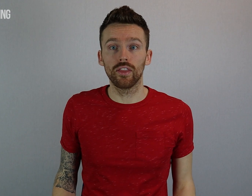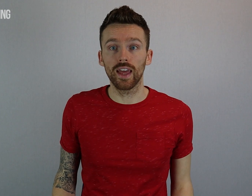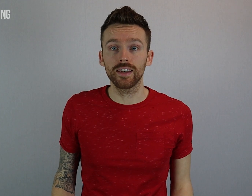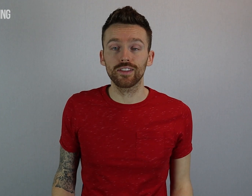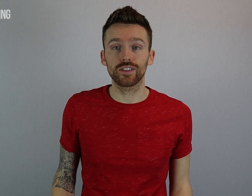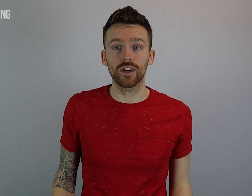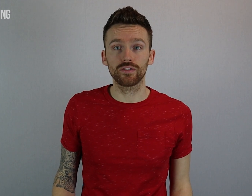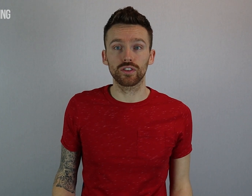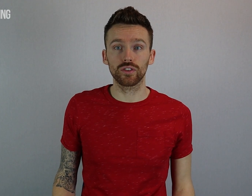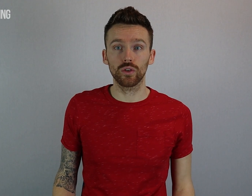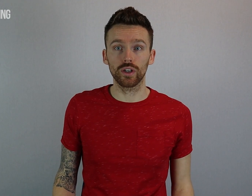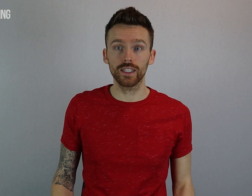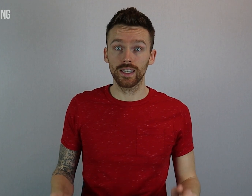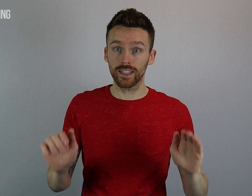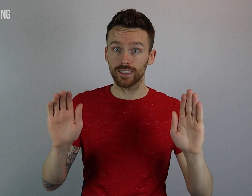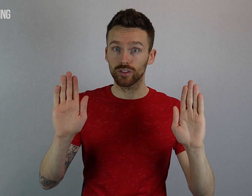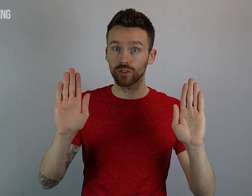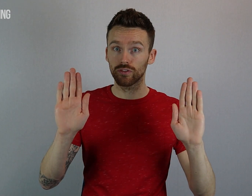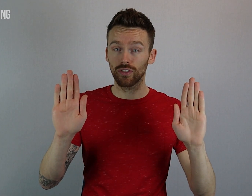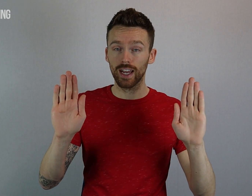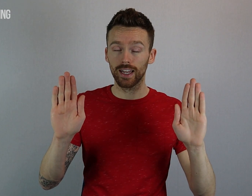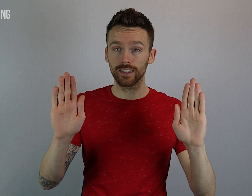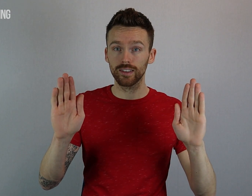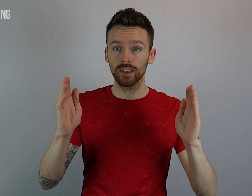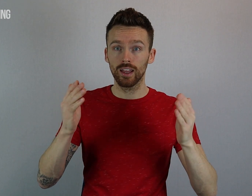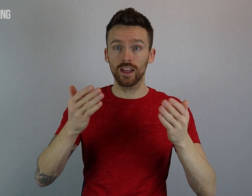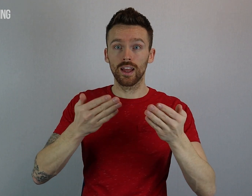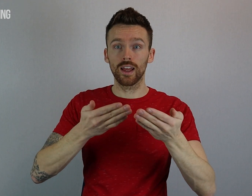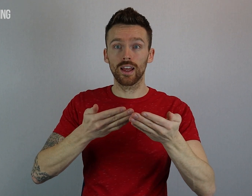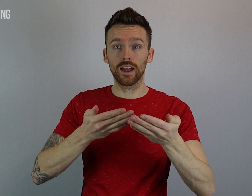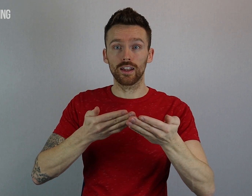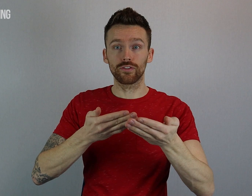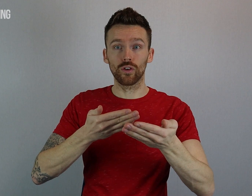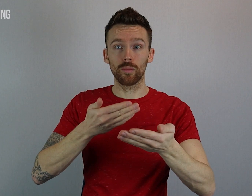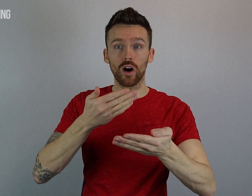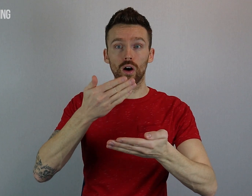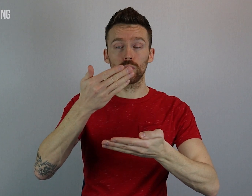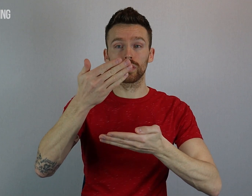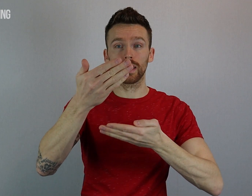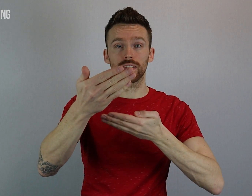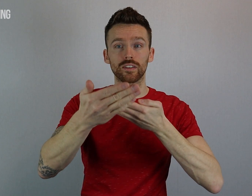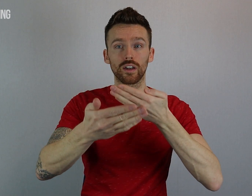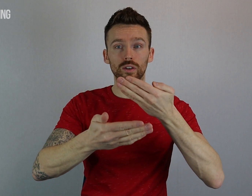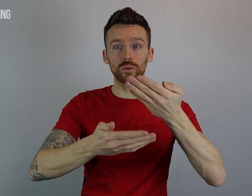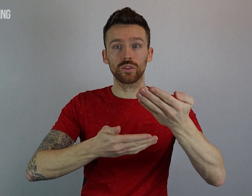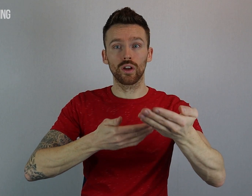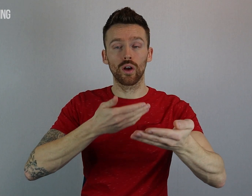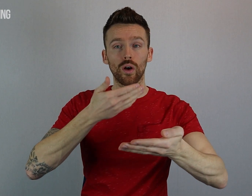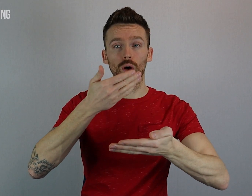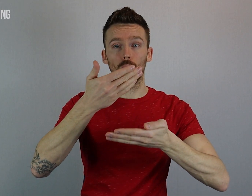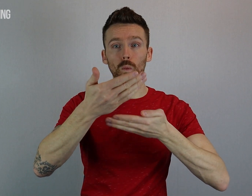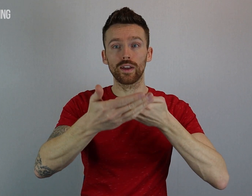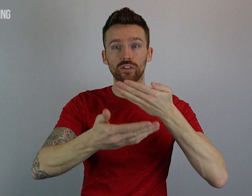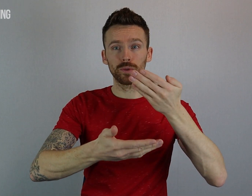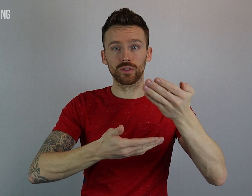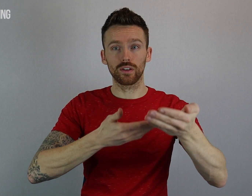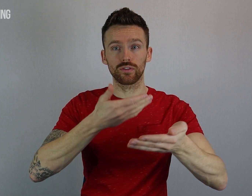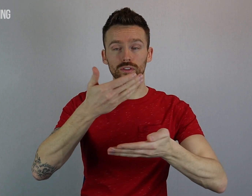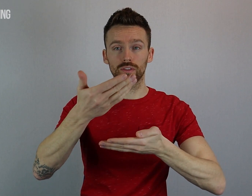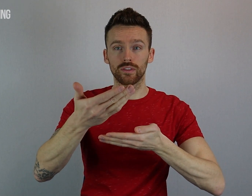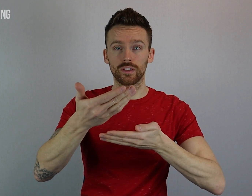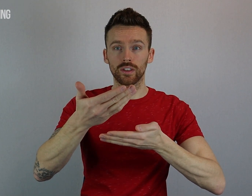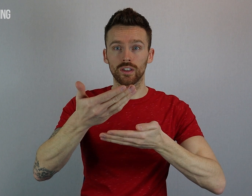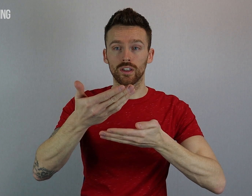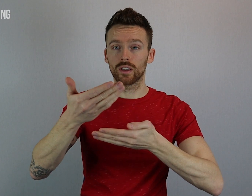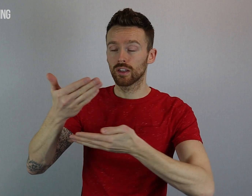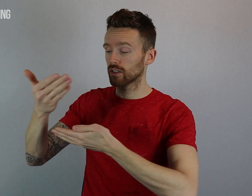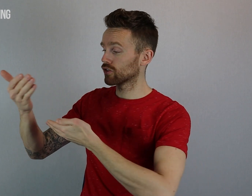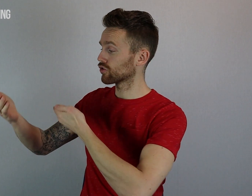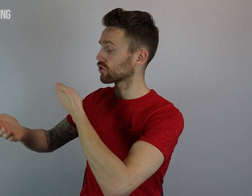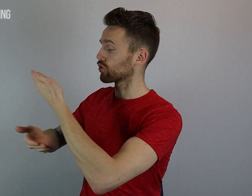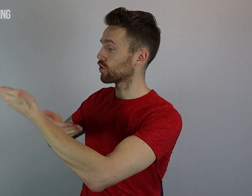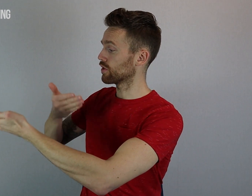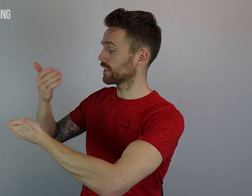Then the sign for story is to flat hands and form alternating circles away from yourself. Story.